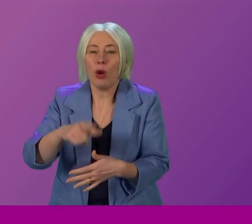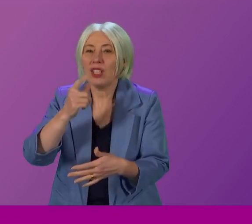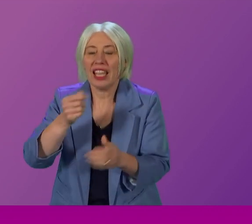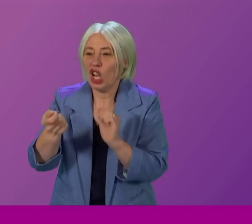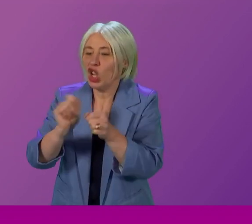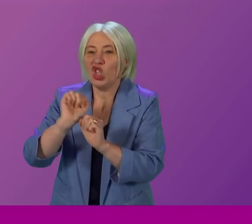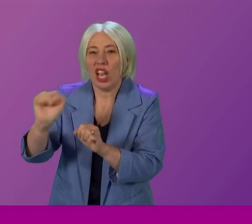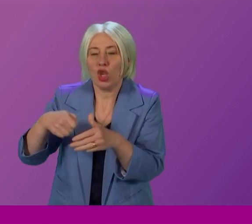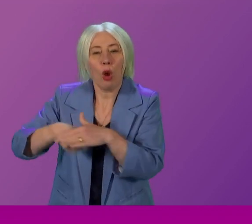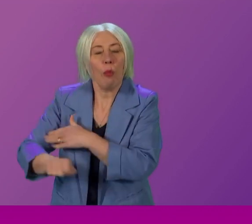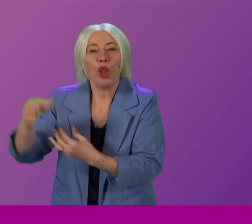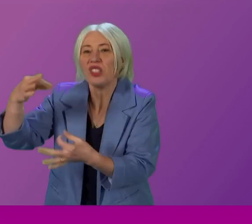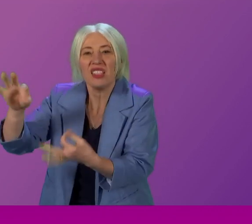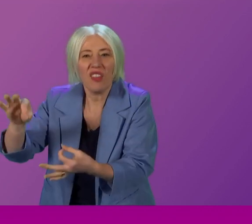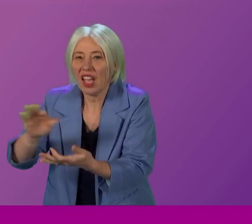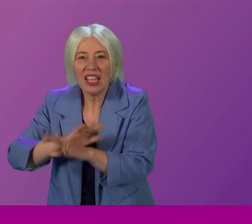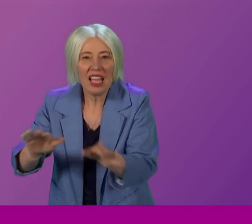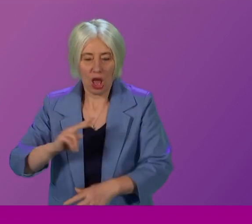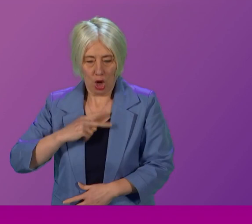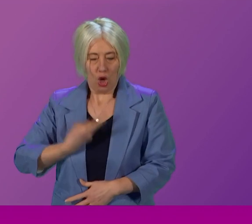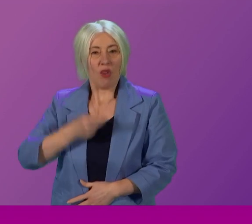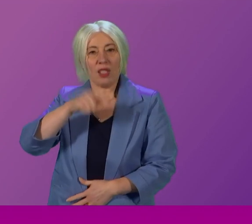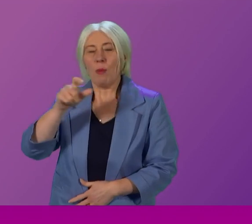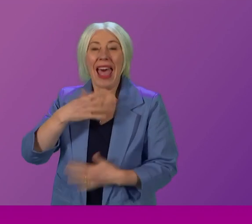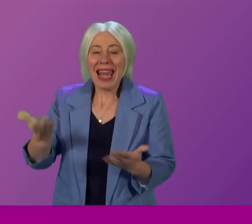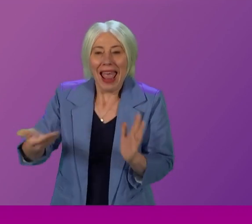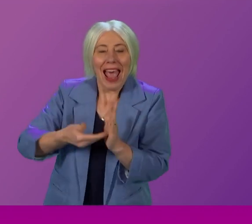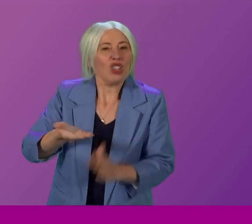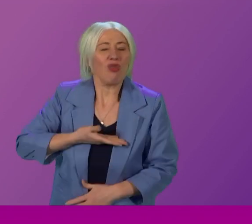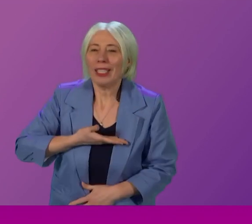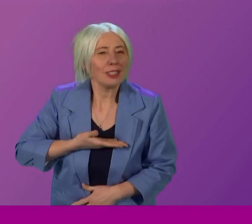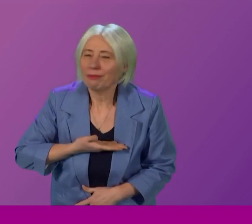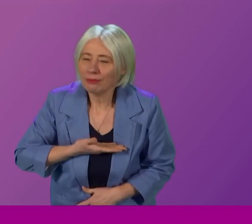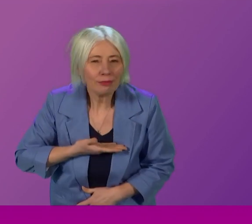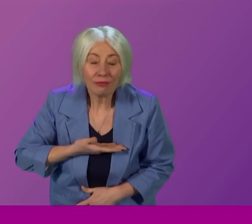certificate; it does not give trans people any additional rights. That is important.